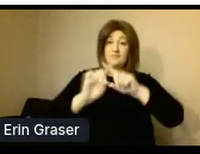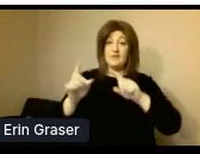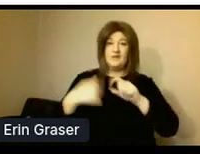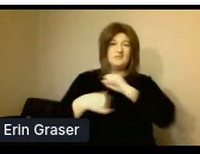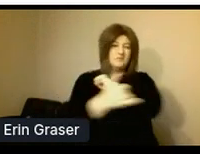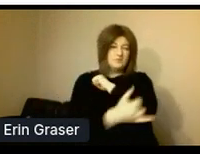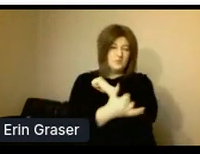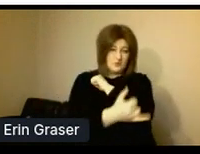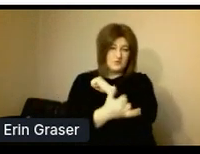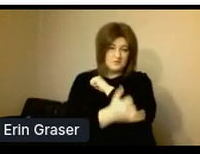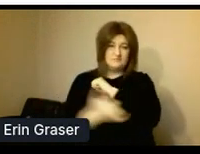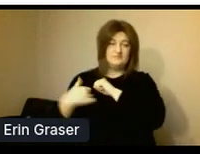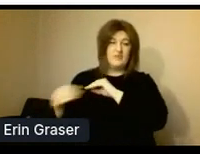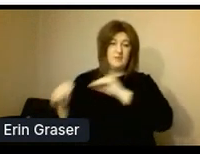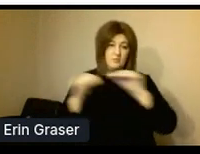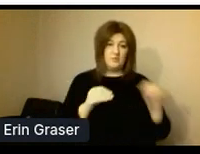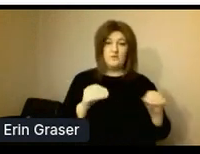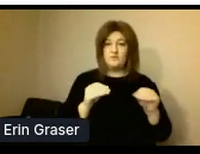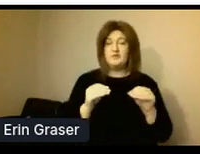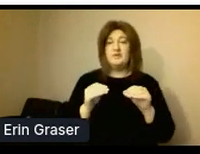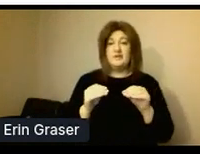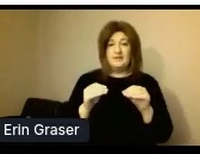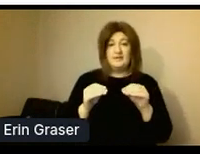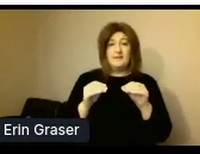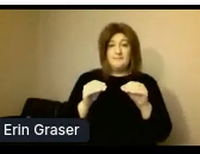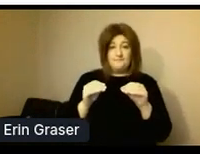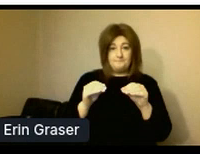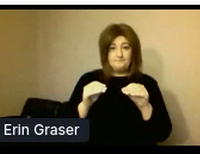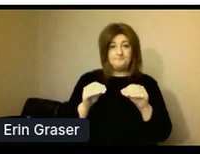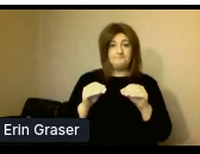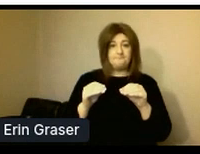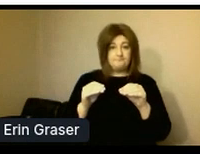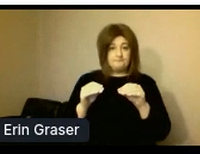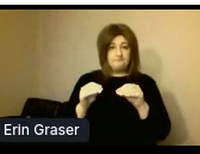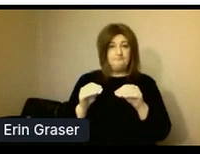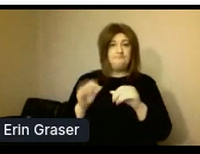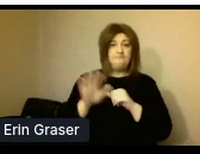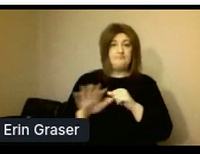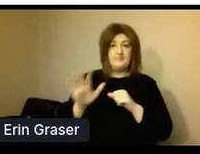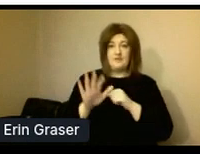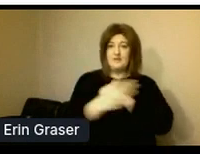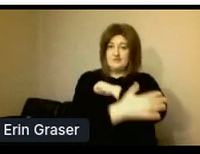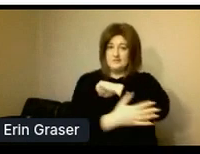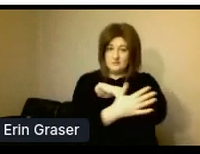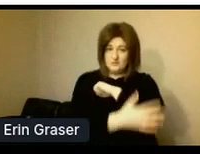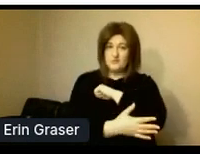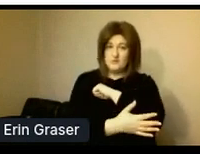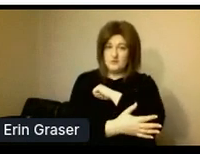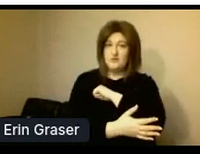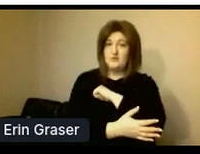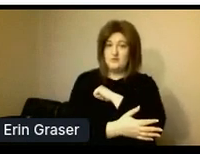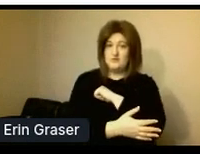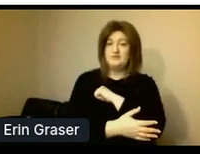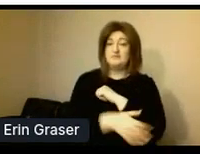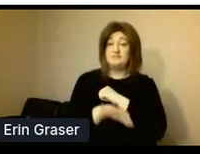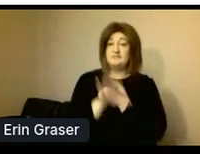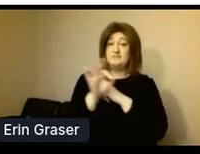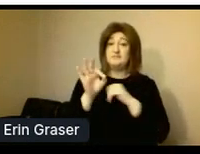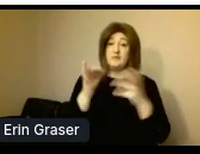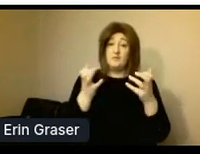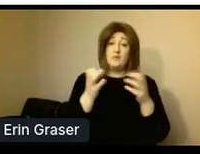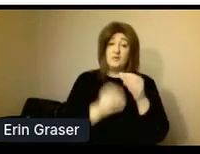But I moved into a rural area to find more land,